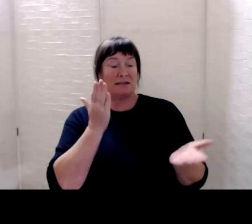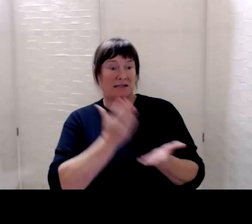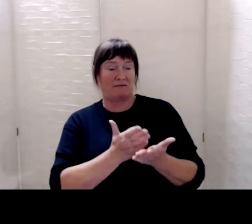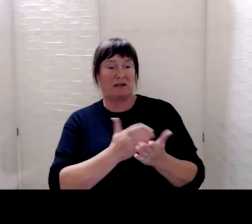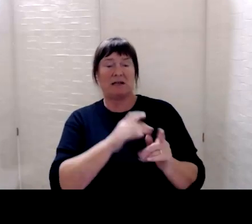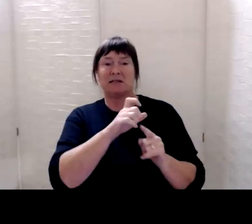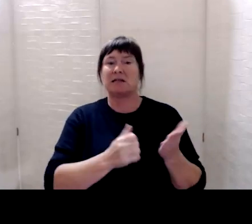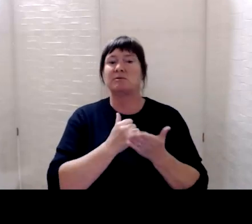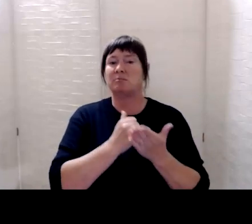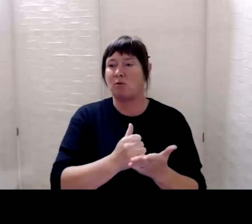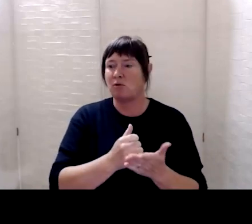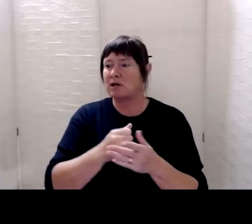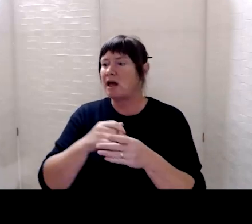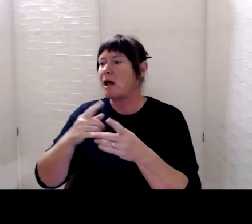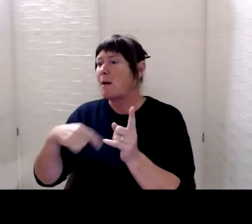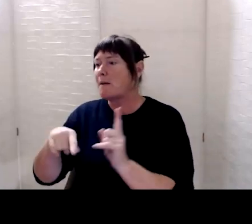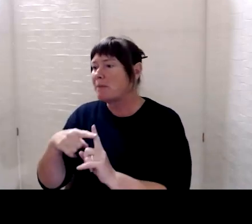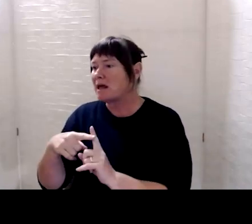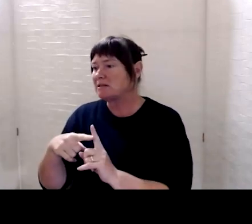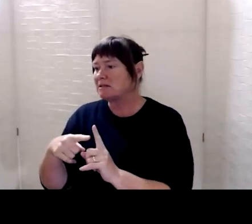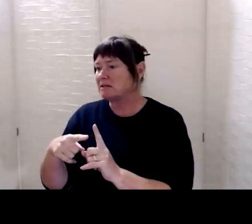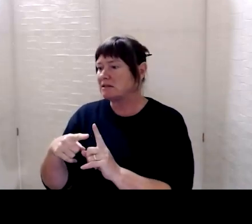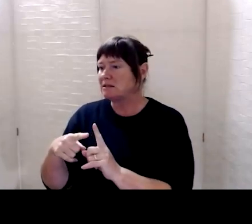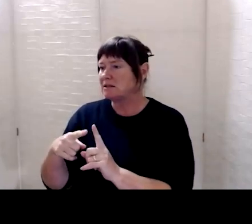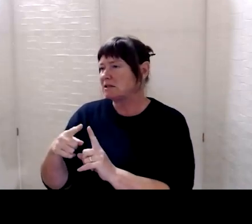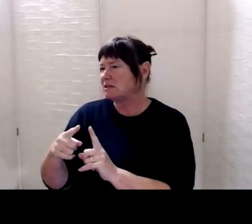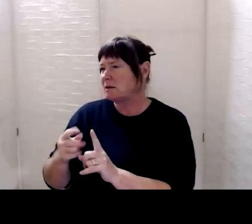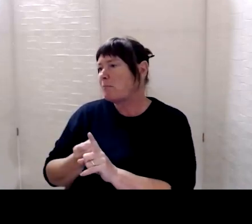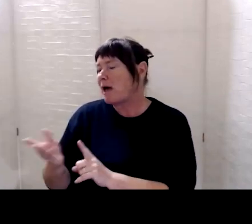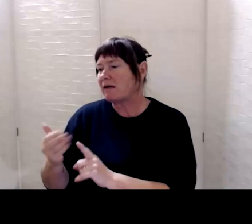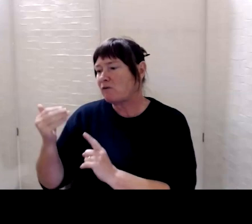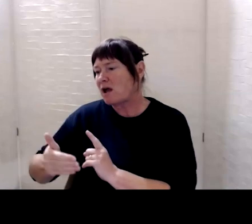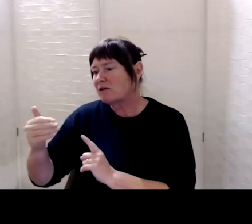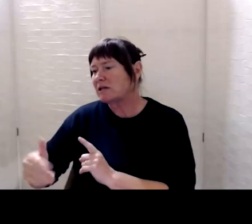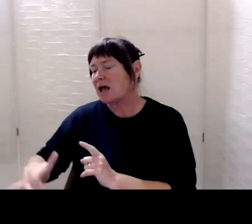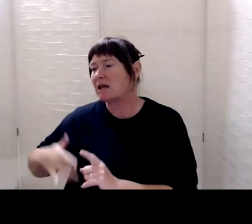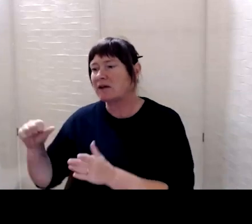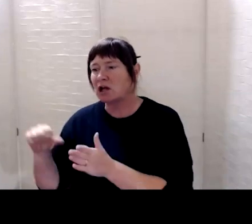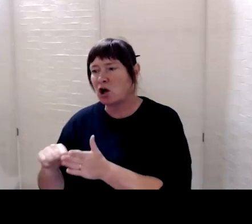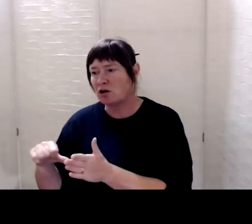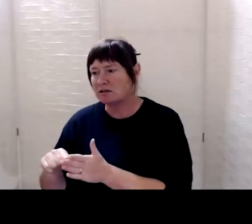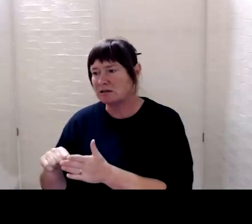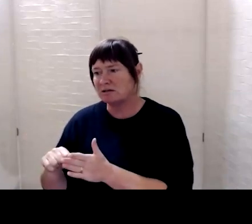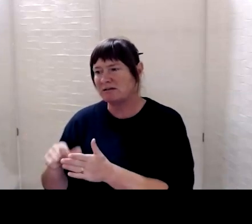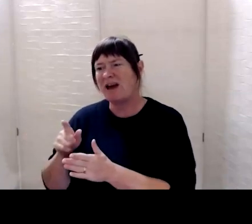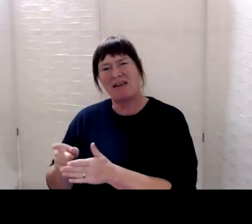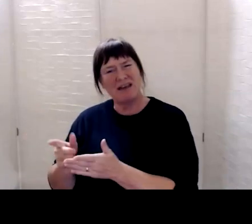that have slipped into paying day-to-day living costs, and costs that most New Zealanders might encounter.